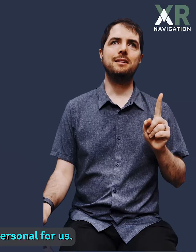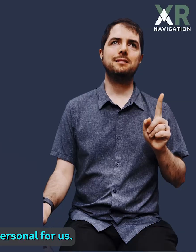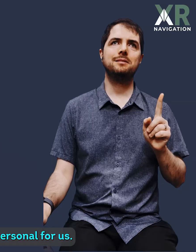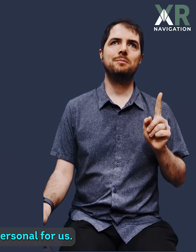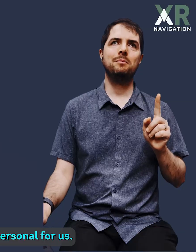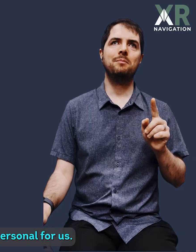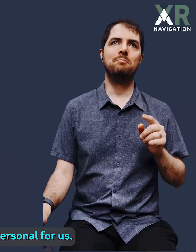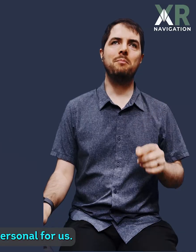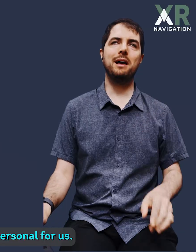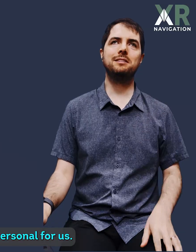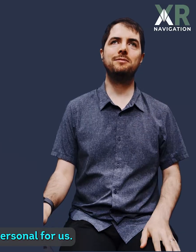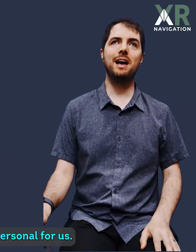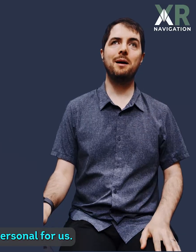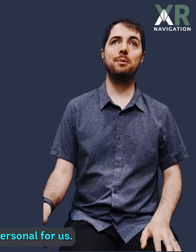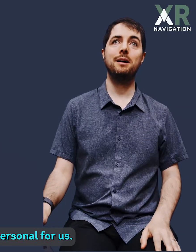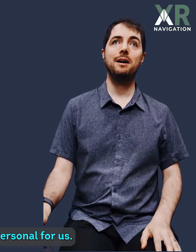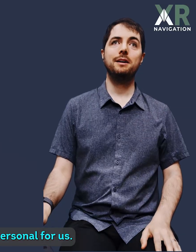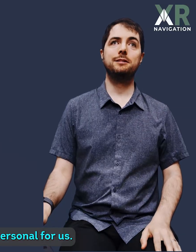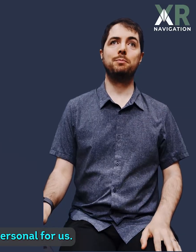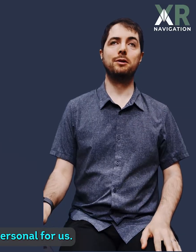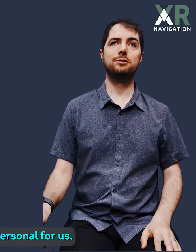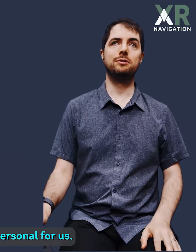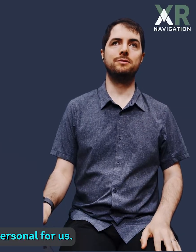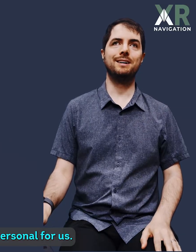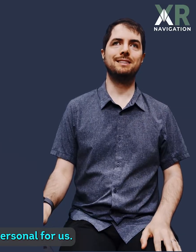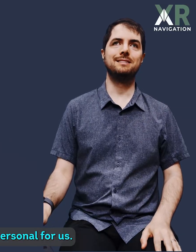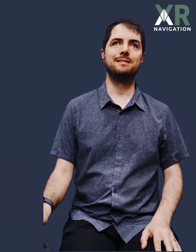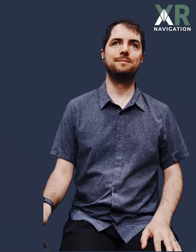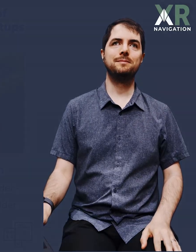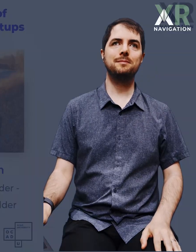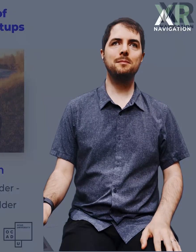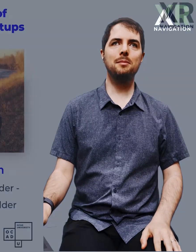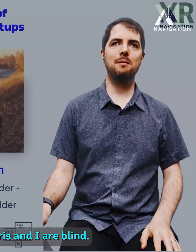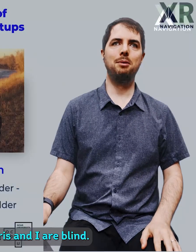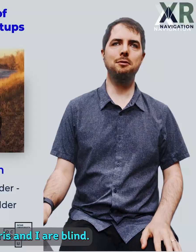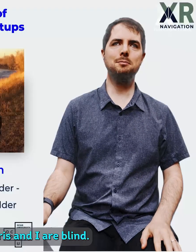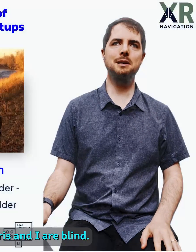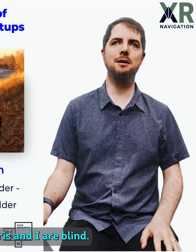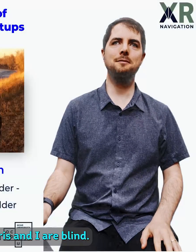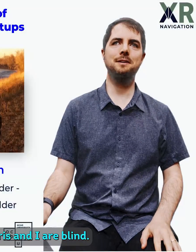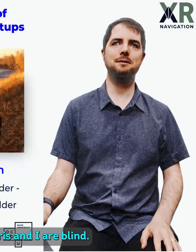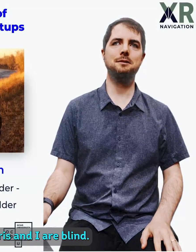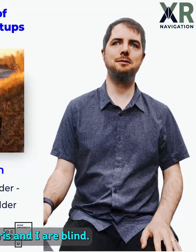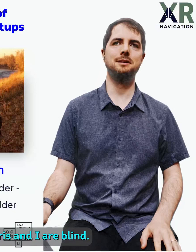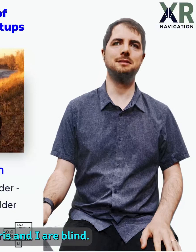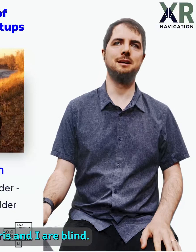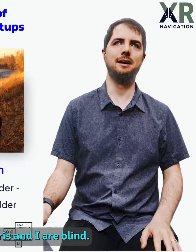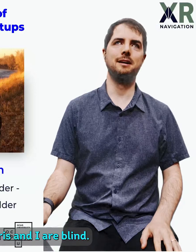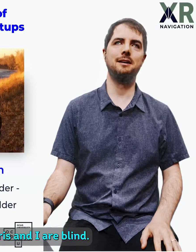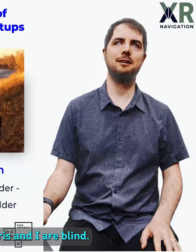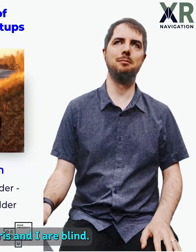This massive gap is personal for us. Both my co-founder Chris and I are